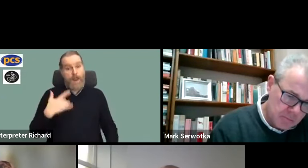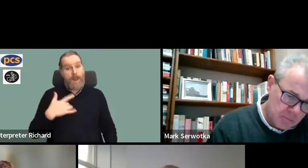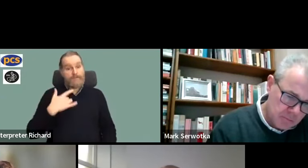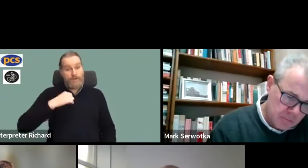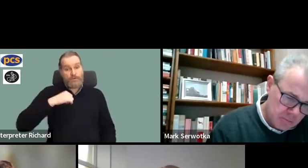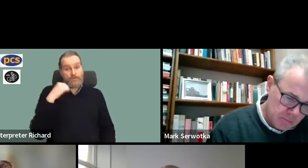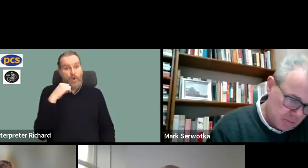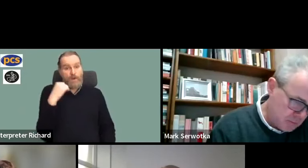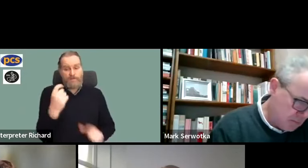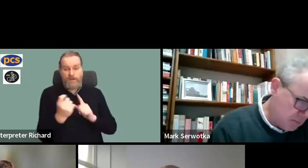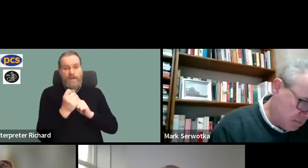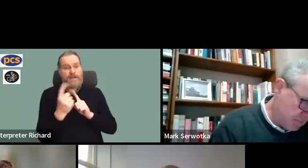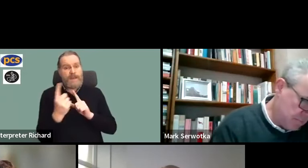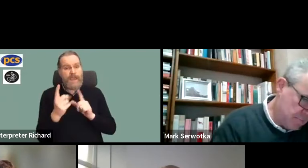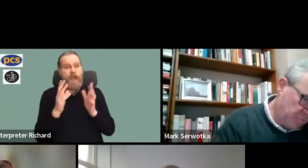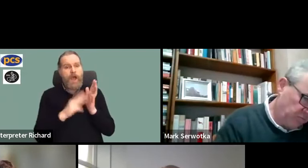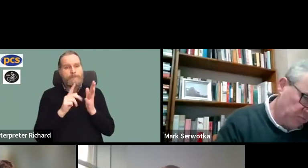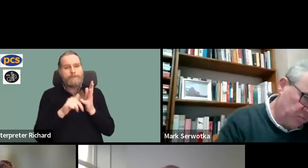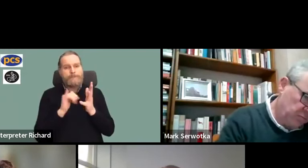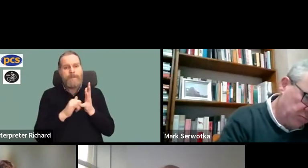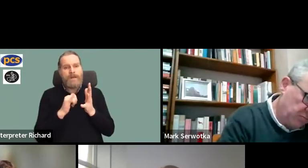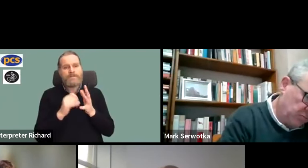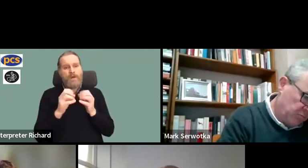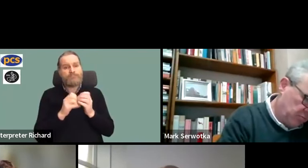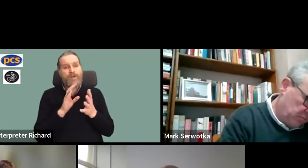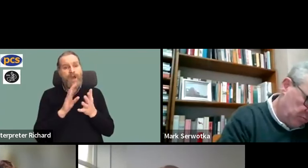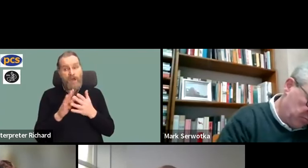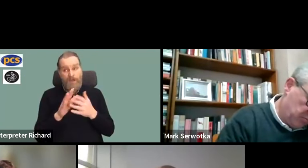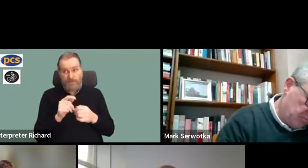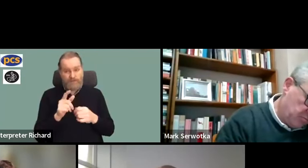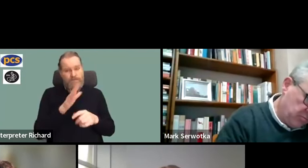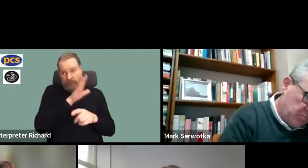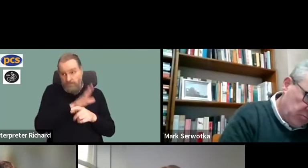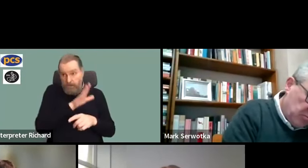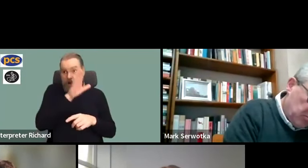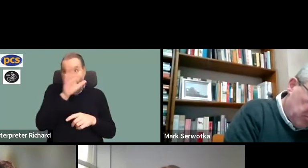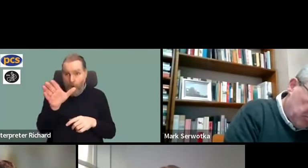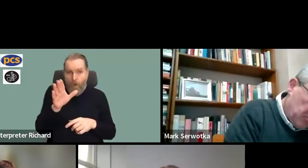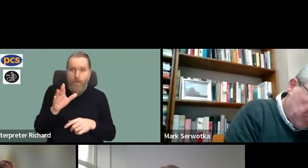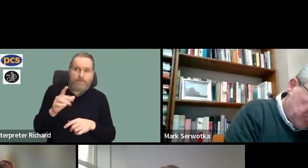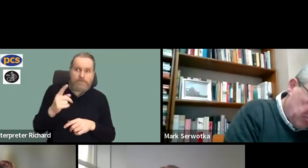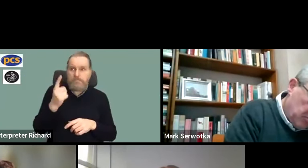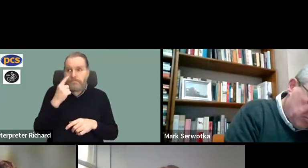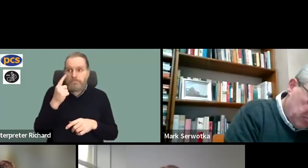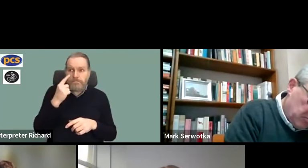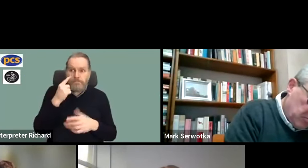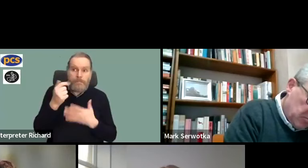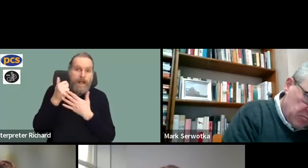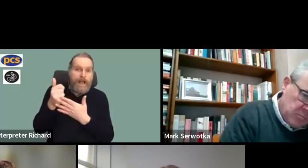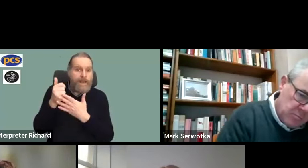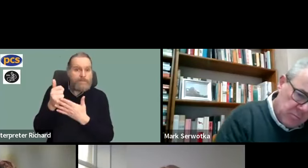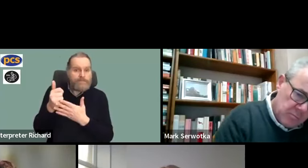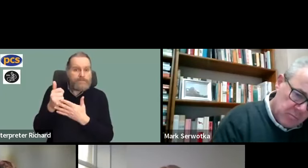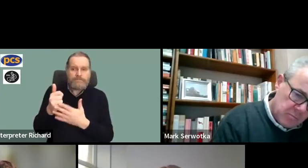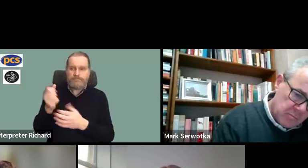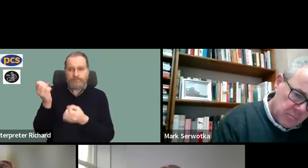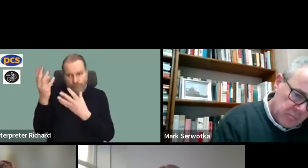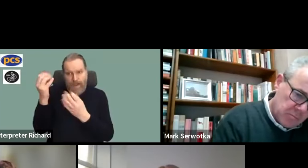areas that take an areas that take an action that That will become really important lots and lots of publicity right now, either in